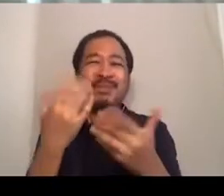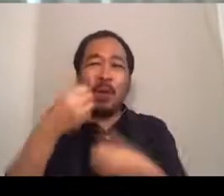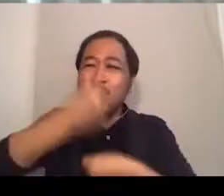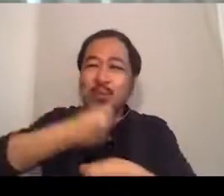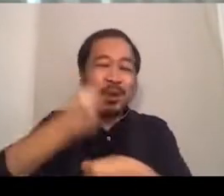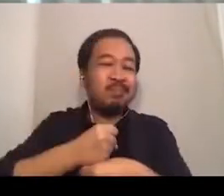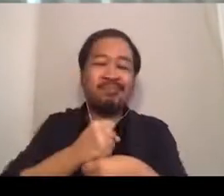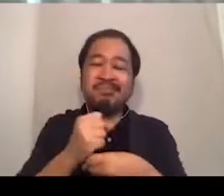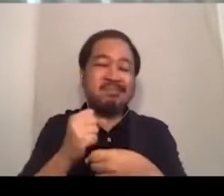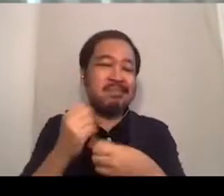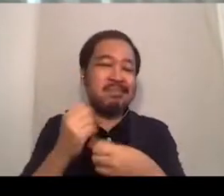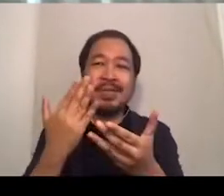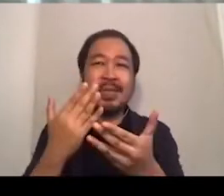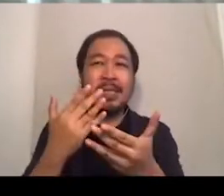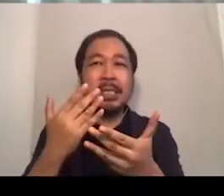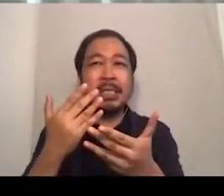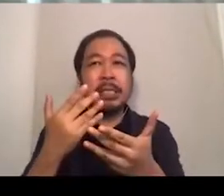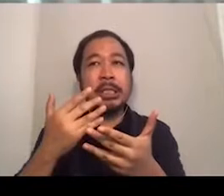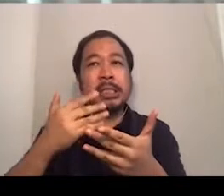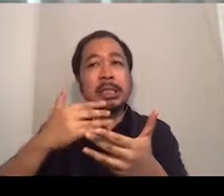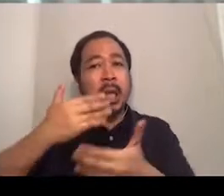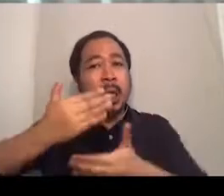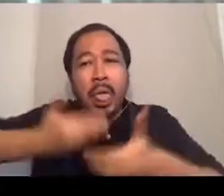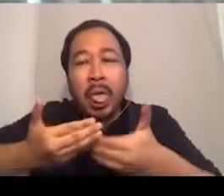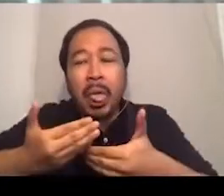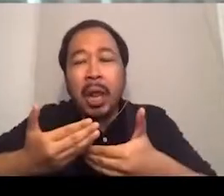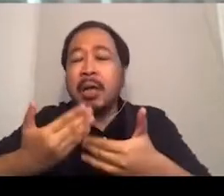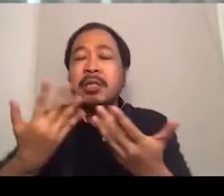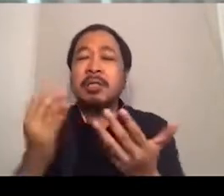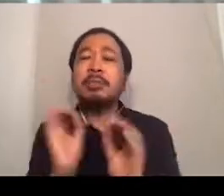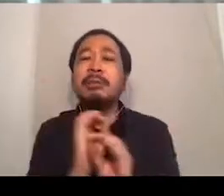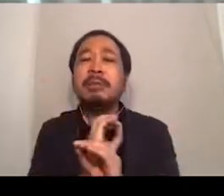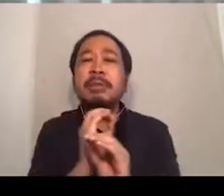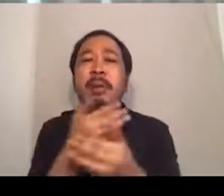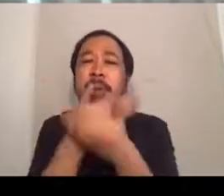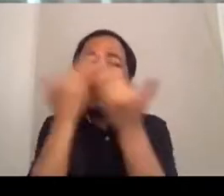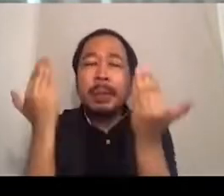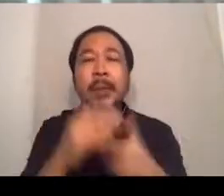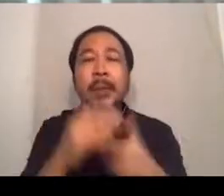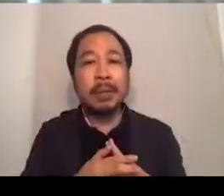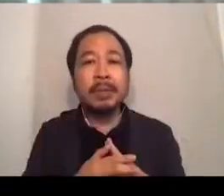We also heard, from many of us, that